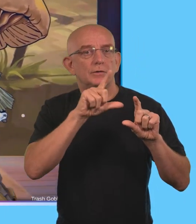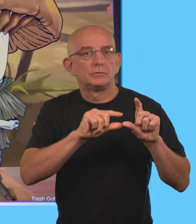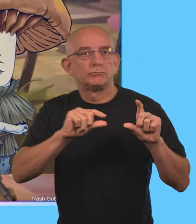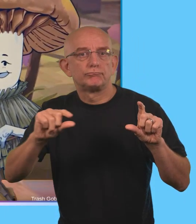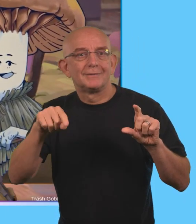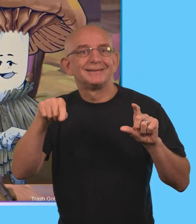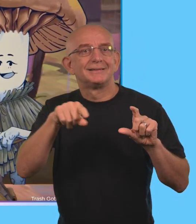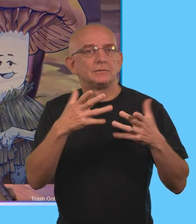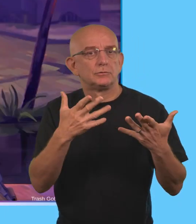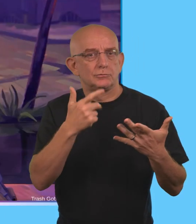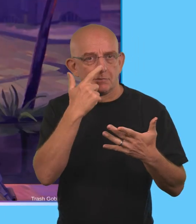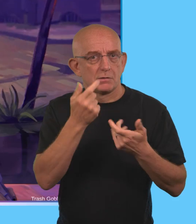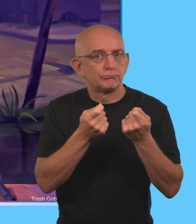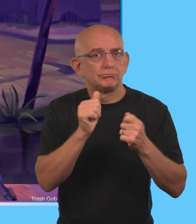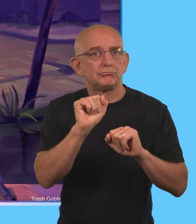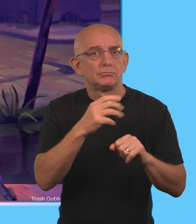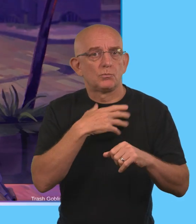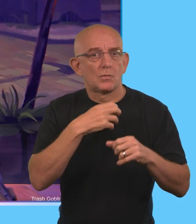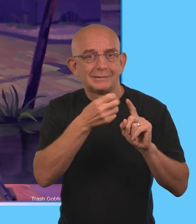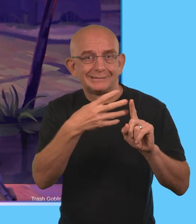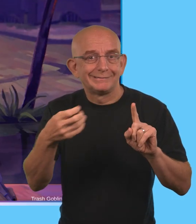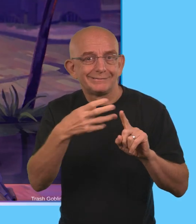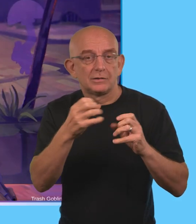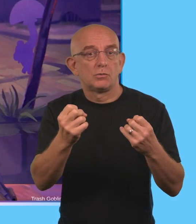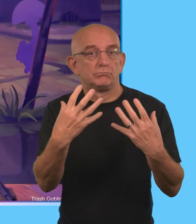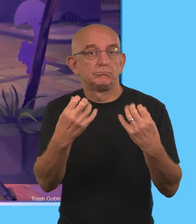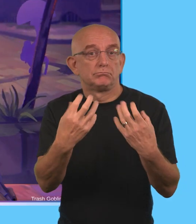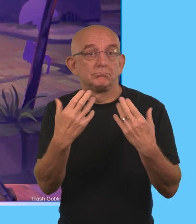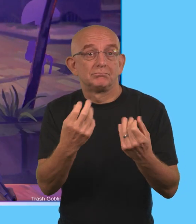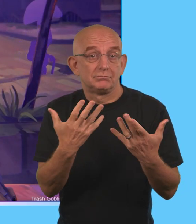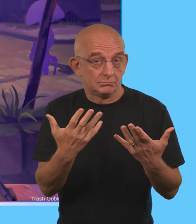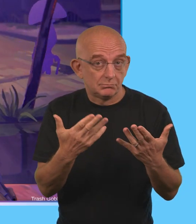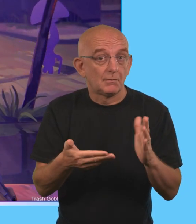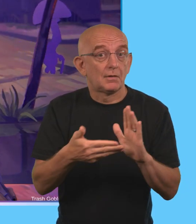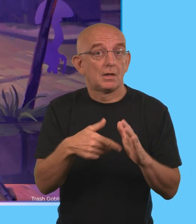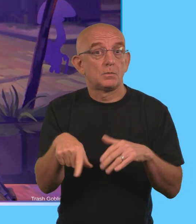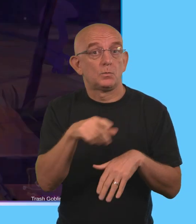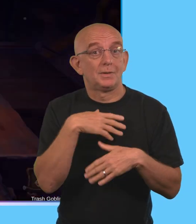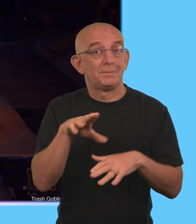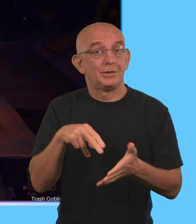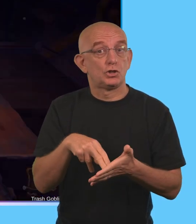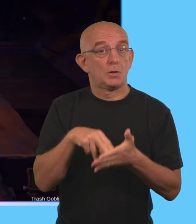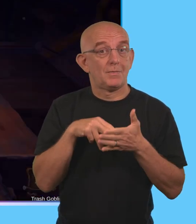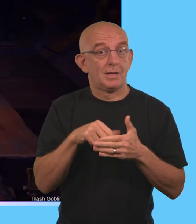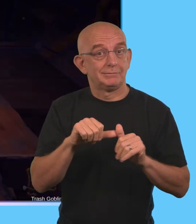We chose a sans serif font, and we allow you to control the size and speed it displays at.